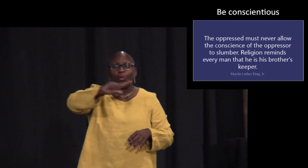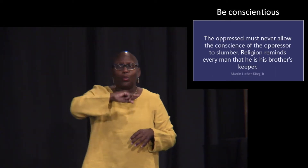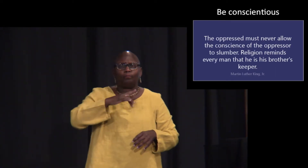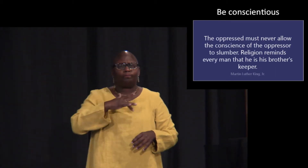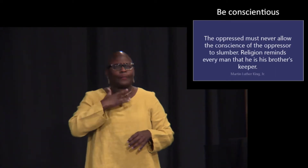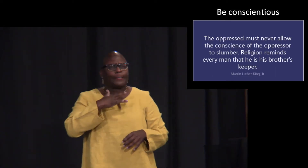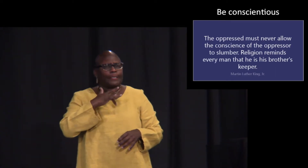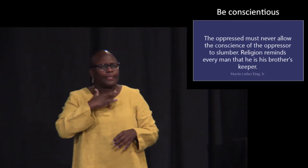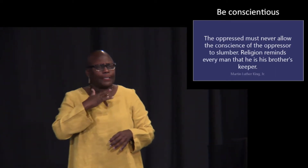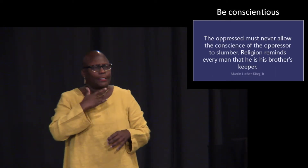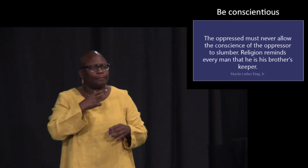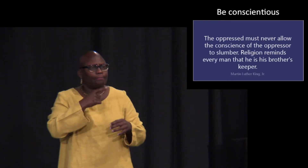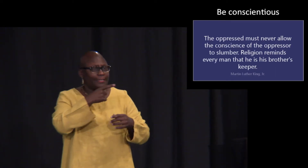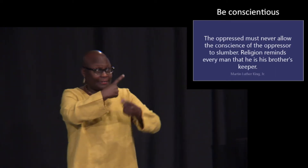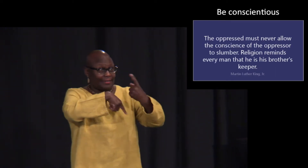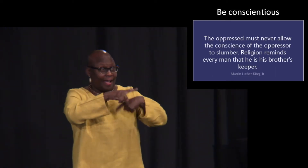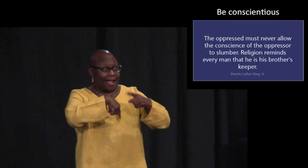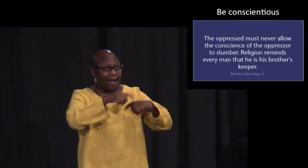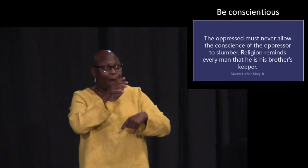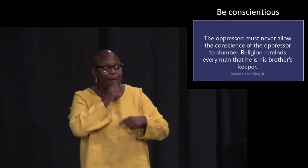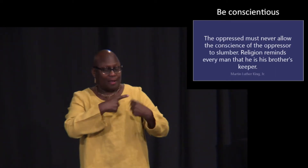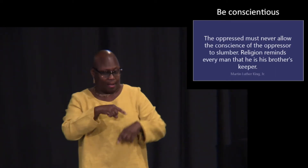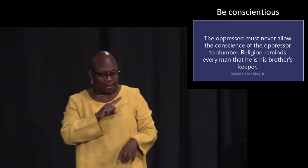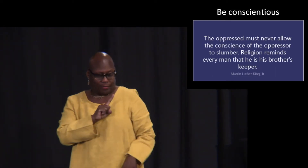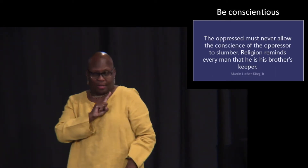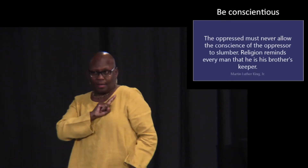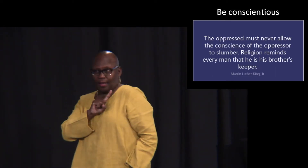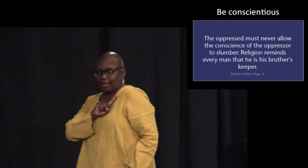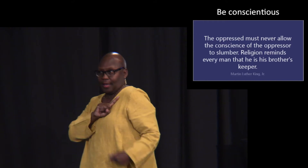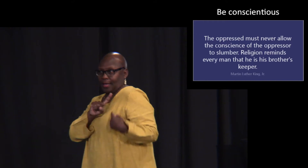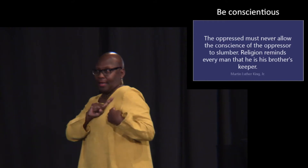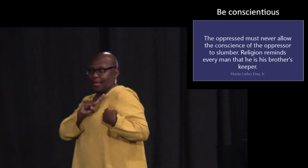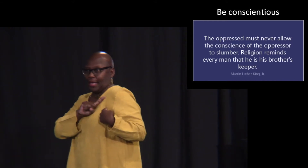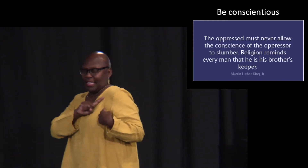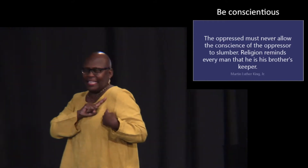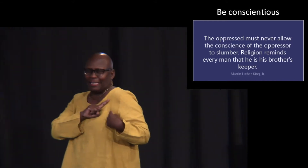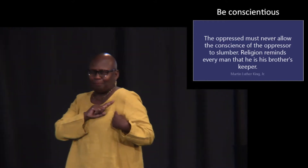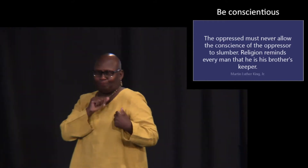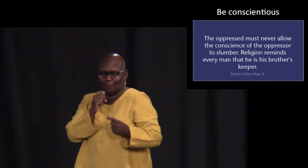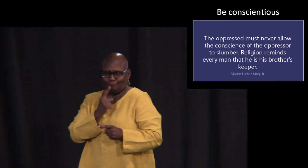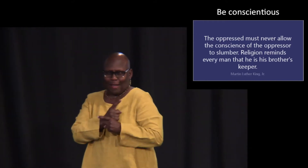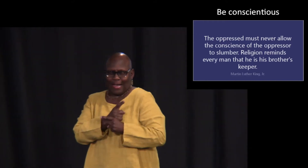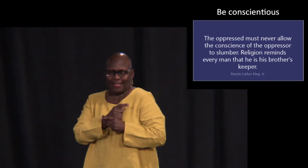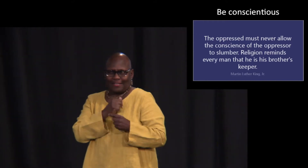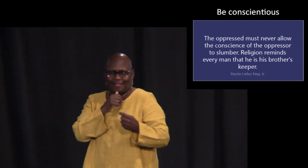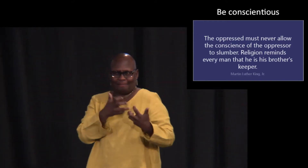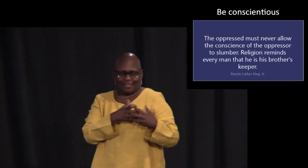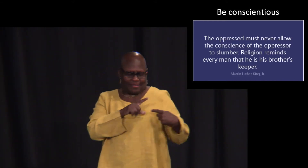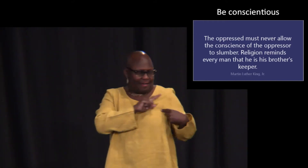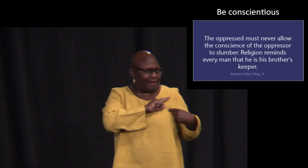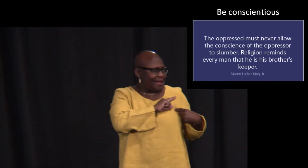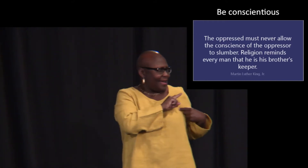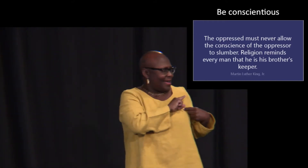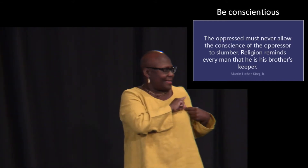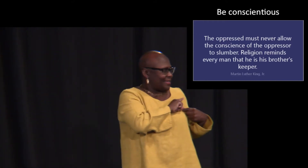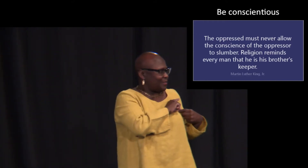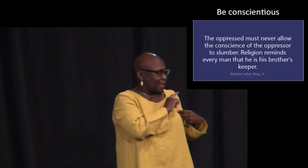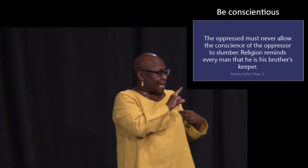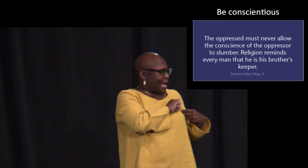Anyway, one of the points that Amy made was that we had to be extremely conscientious.